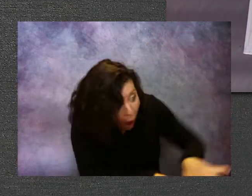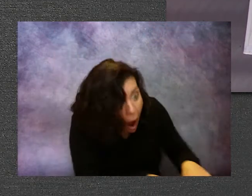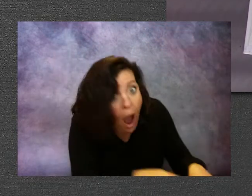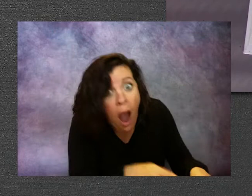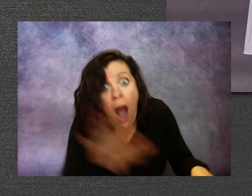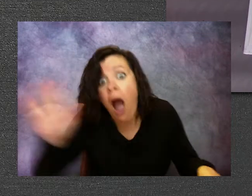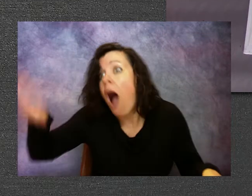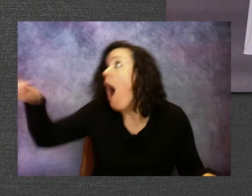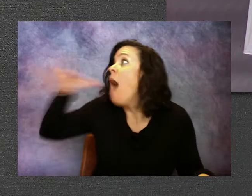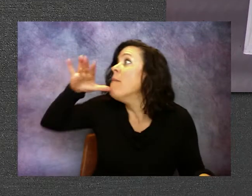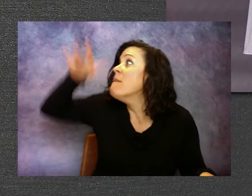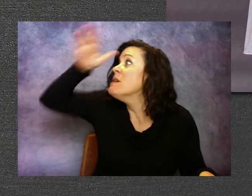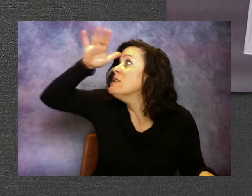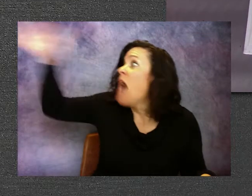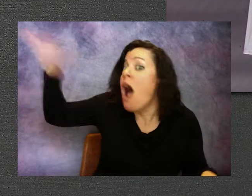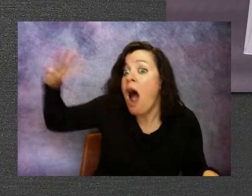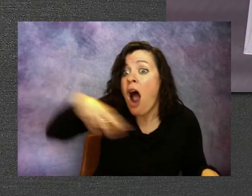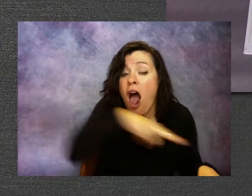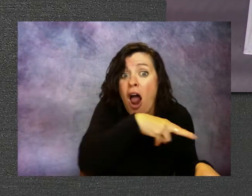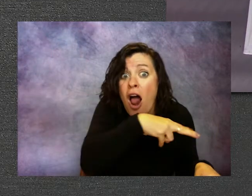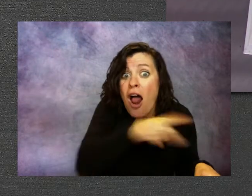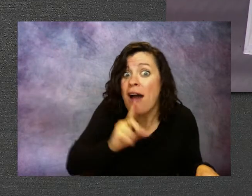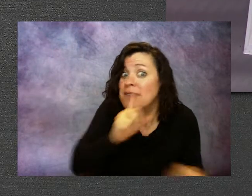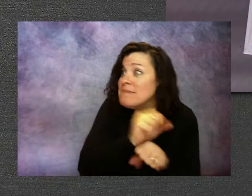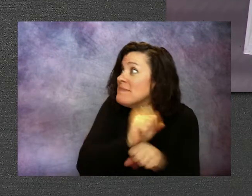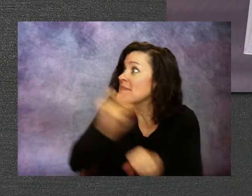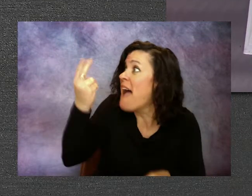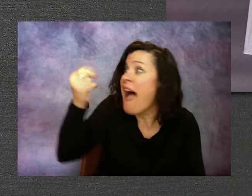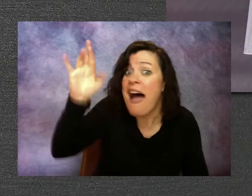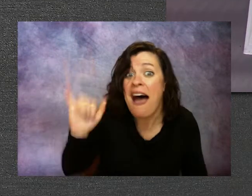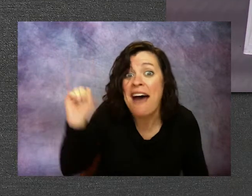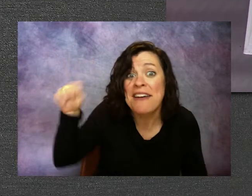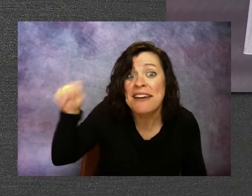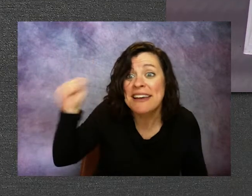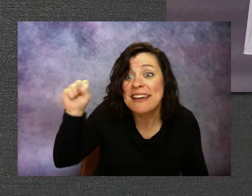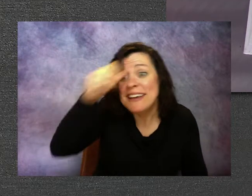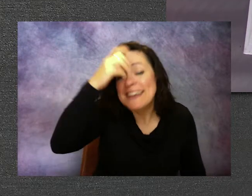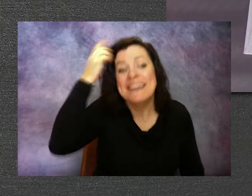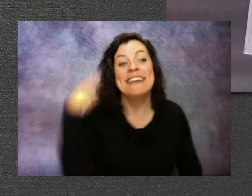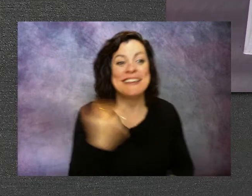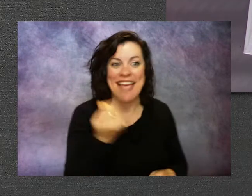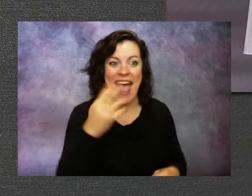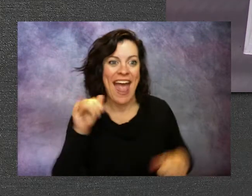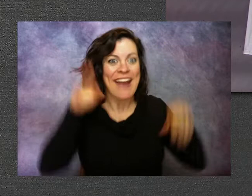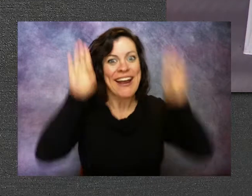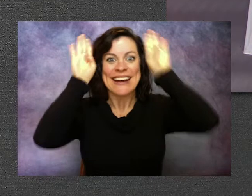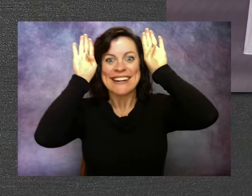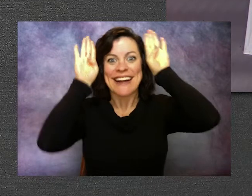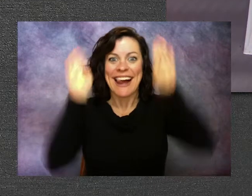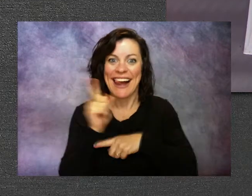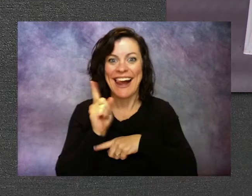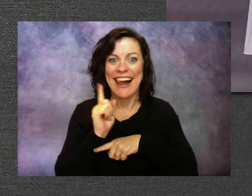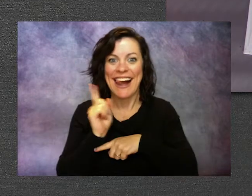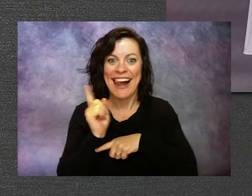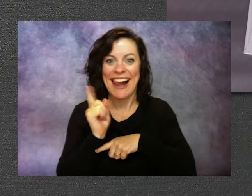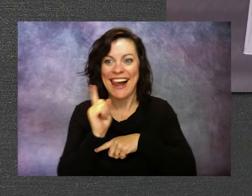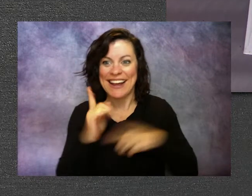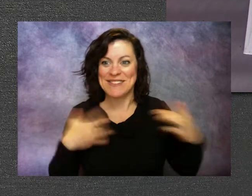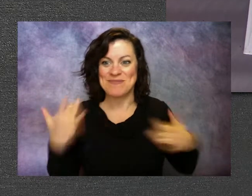it's Harry, it's Harry, it's Harry," they cried. Harry wagged his tail and was very, very happy. His family combed and brushed him lovingly